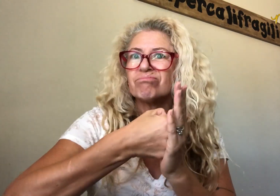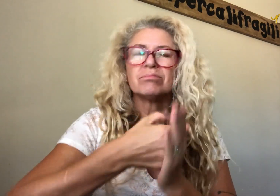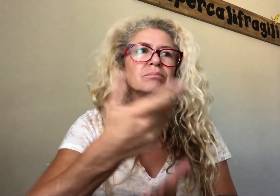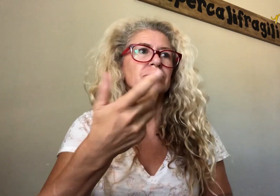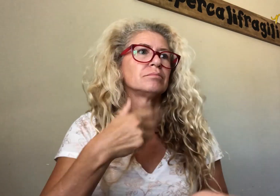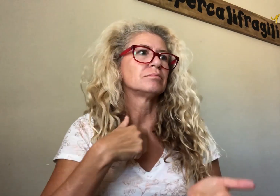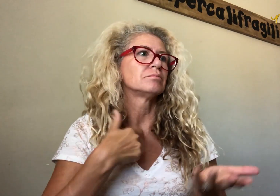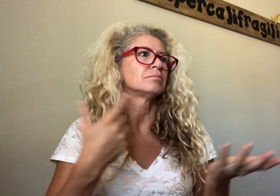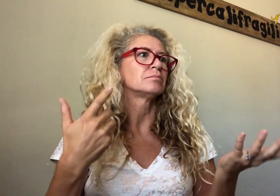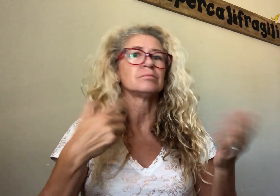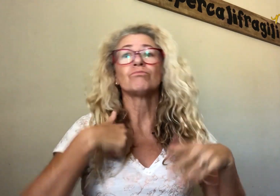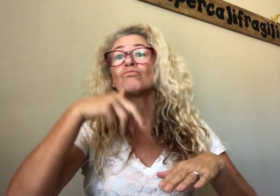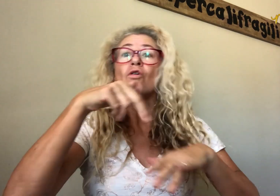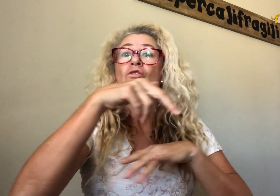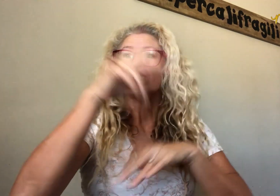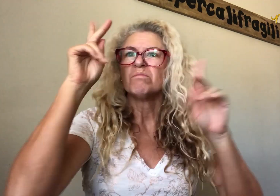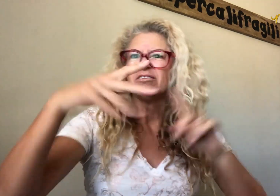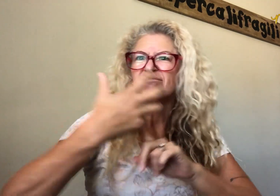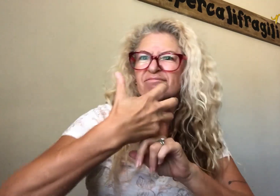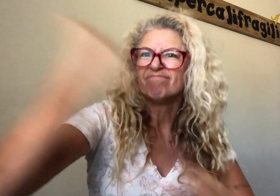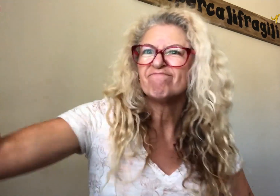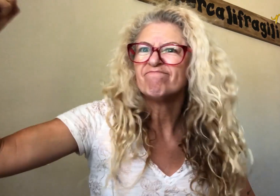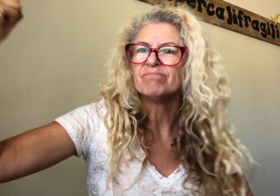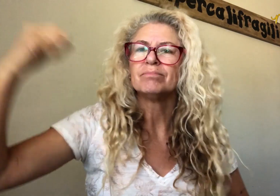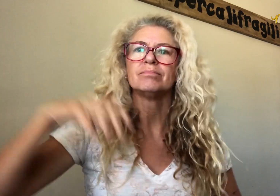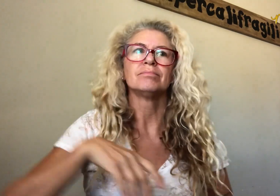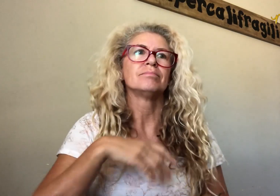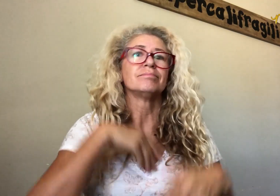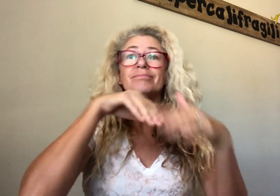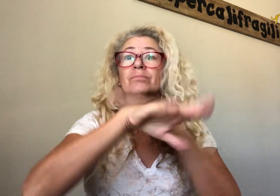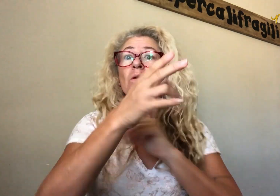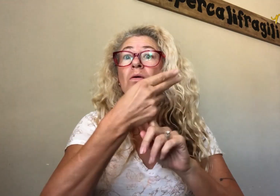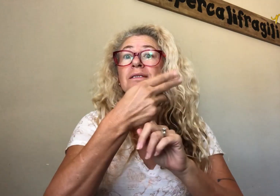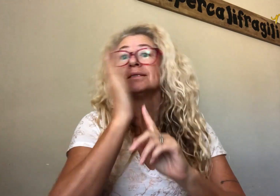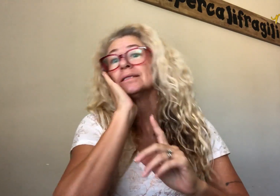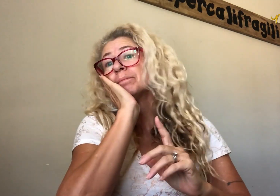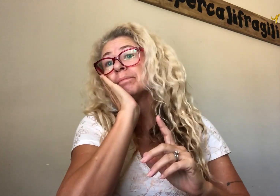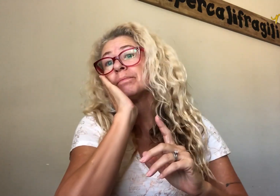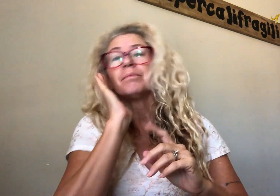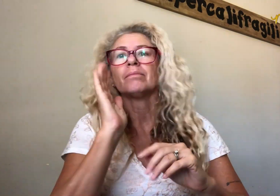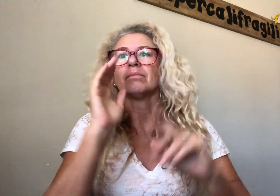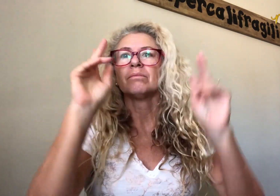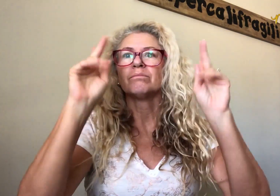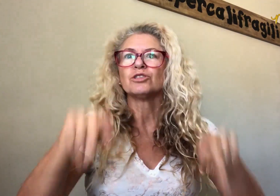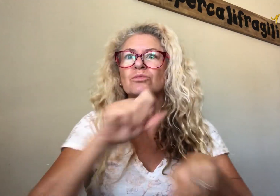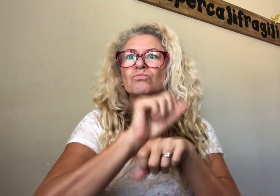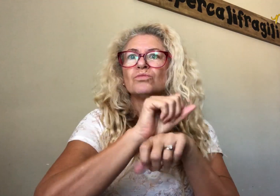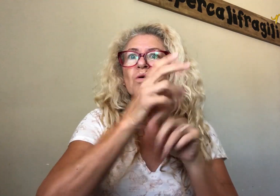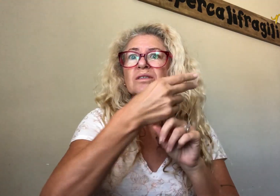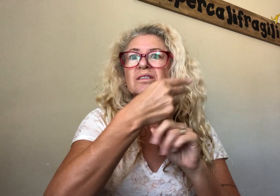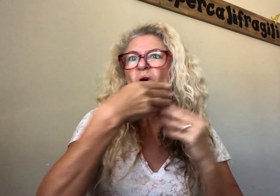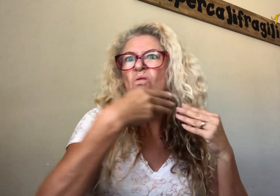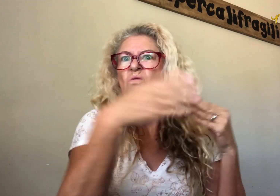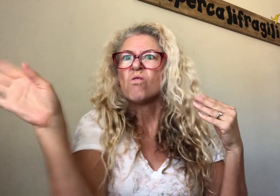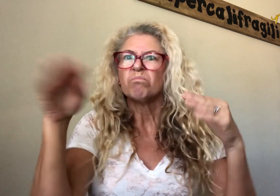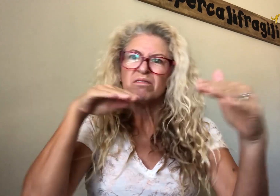plane crashes, or getting robbed, if I'm at a hotel I think of a stranger breaking in